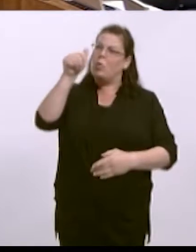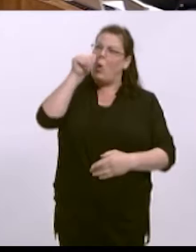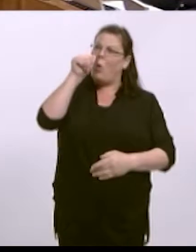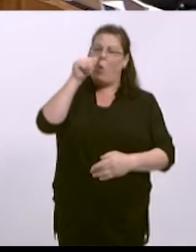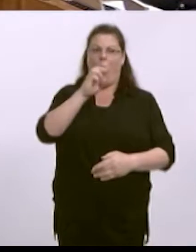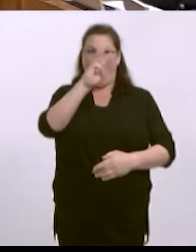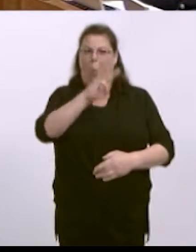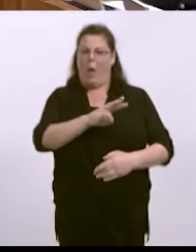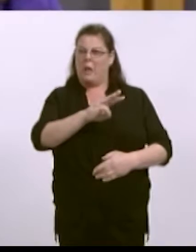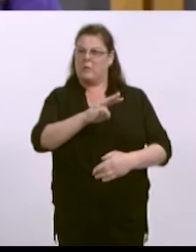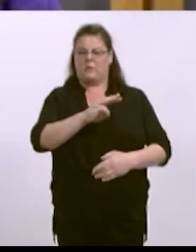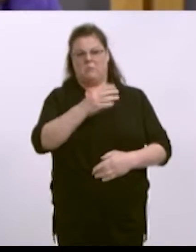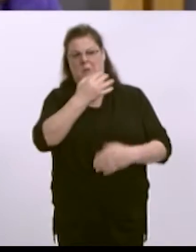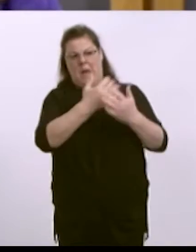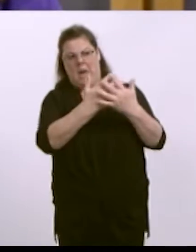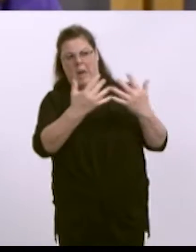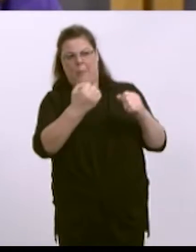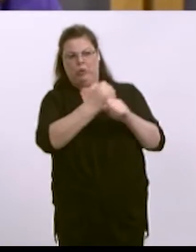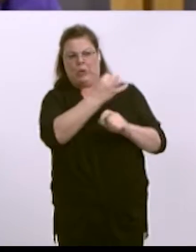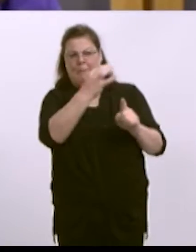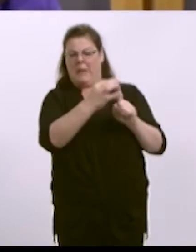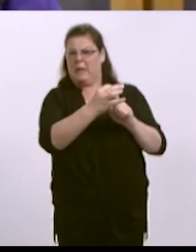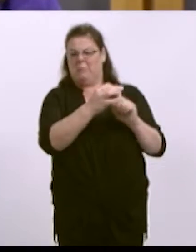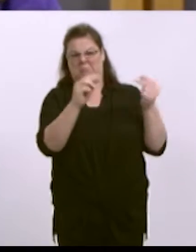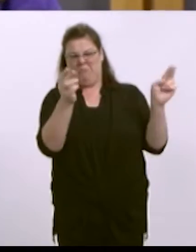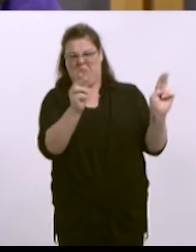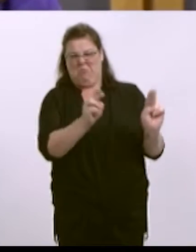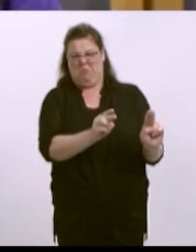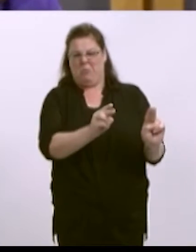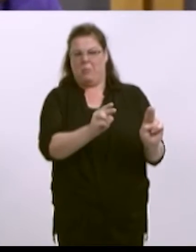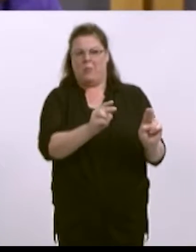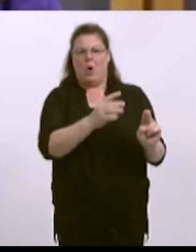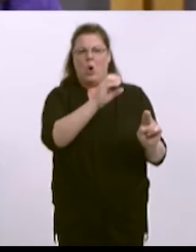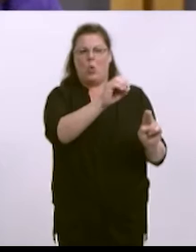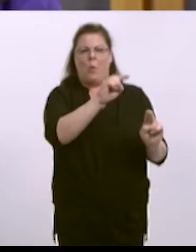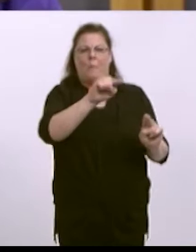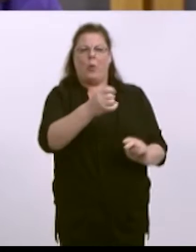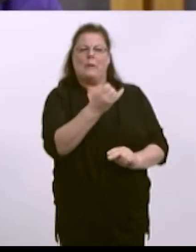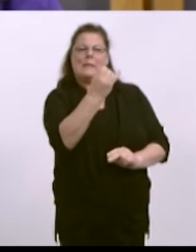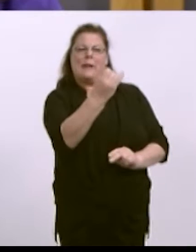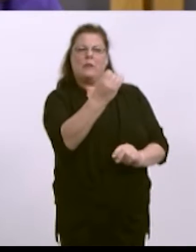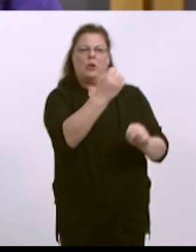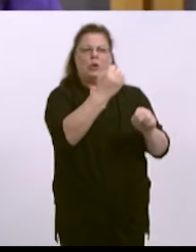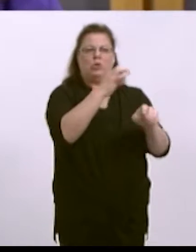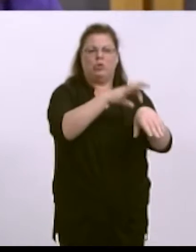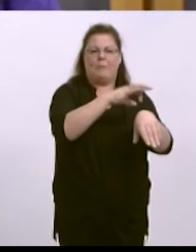of GPs per 1,000 patients of any part of the UKóthe number being 0.6 GPs per 1,000 in